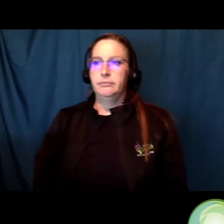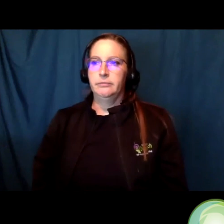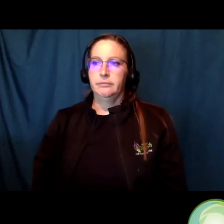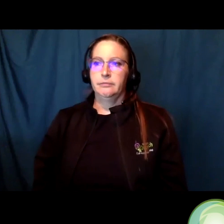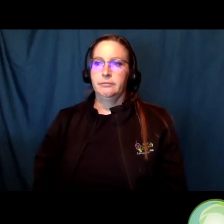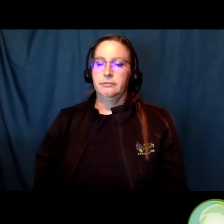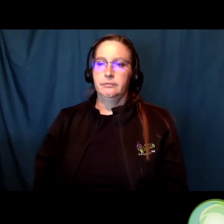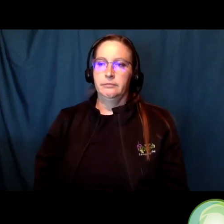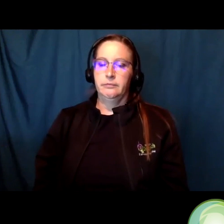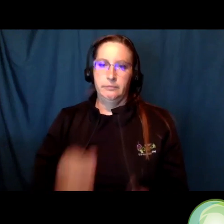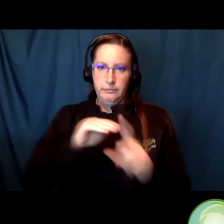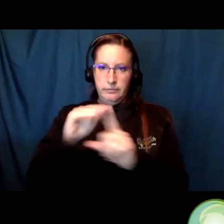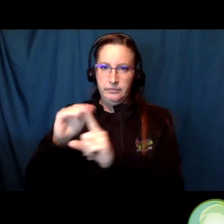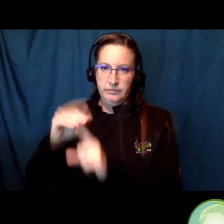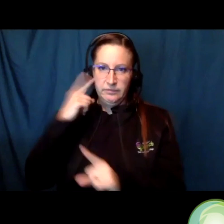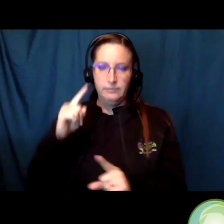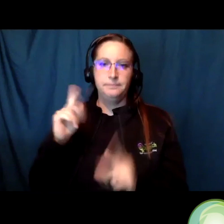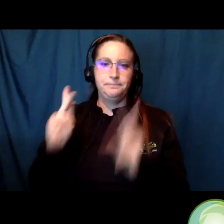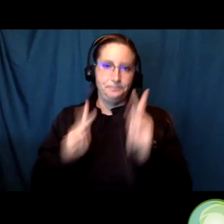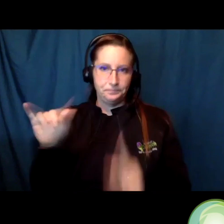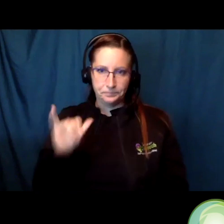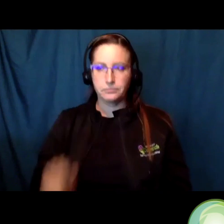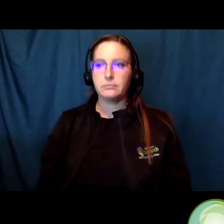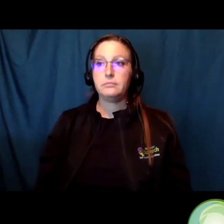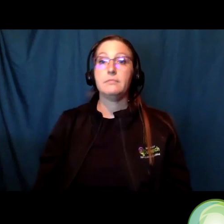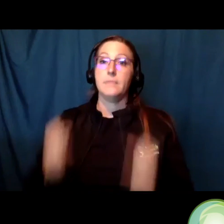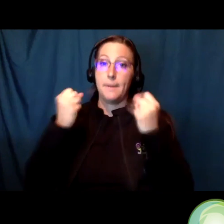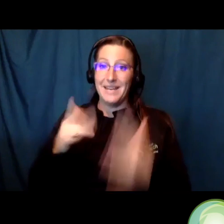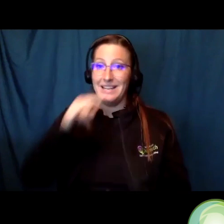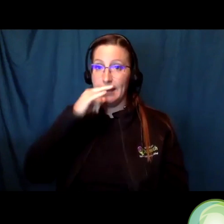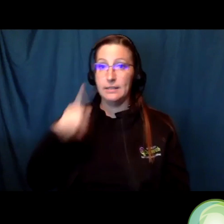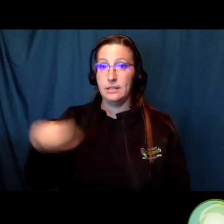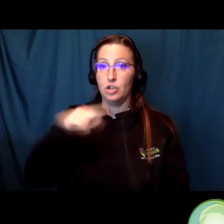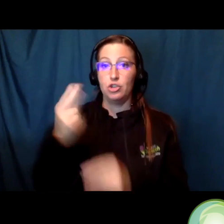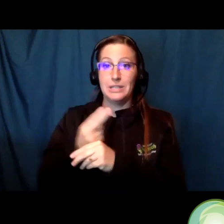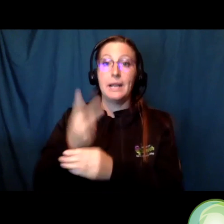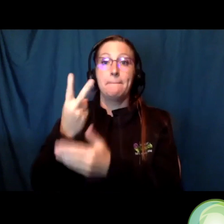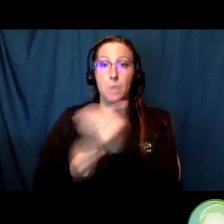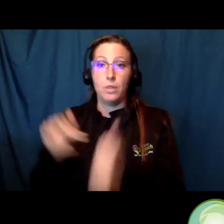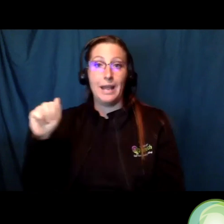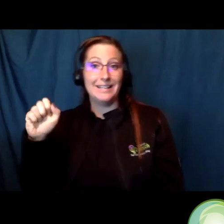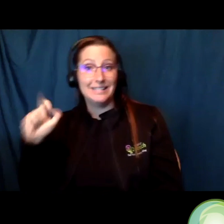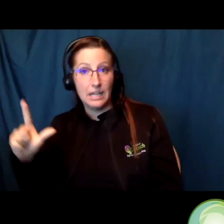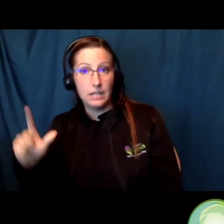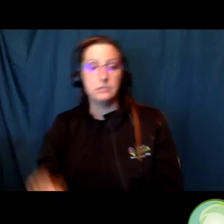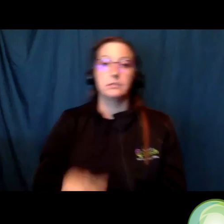just a reminder for folks too, is we have a lot of kids who are using both ASL and listening and spoken language.